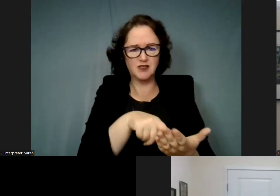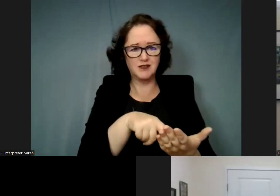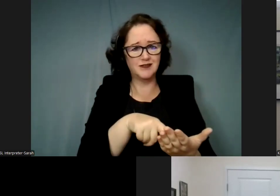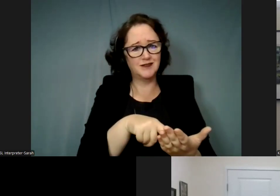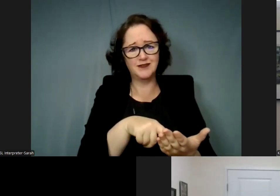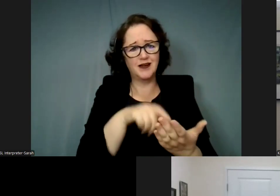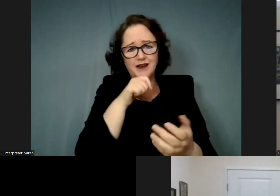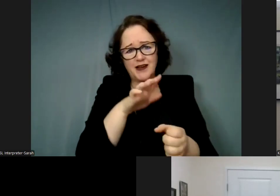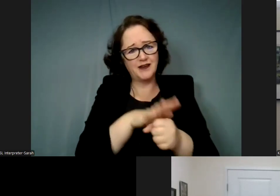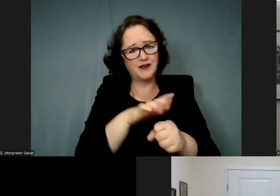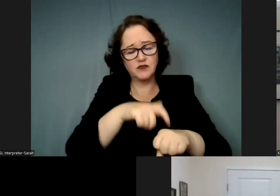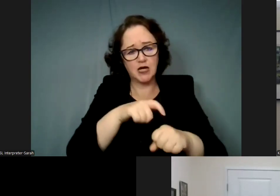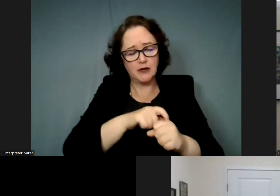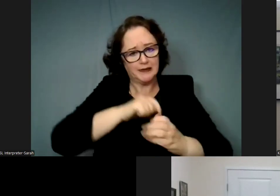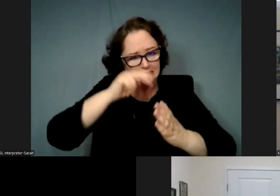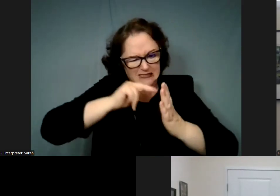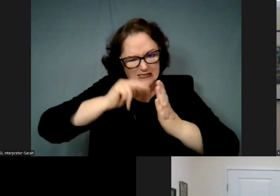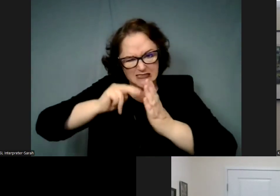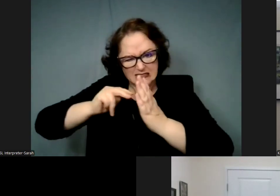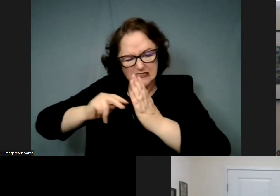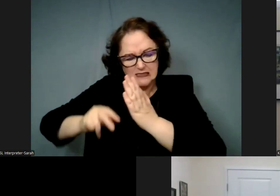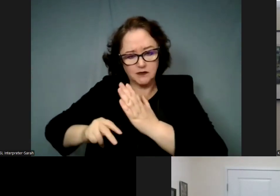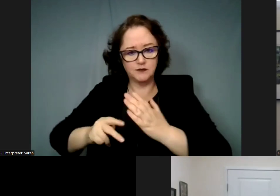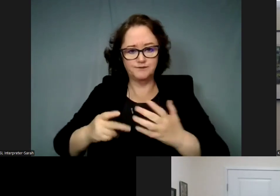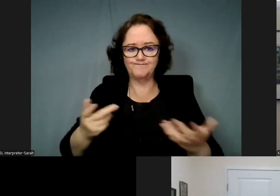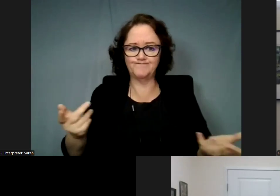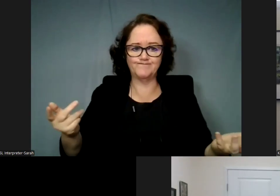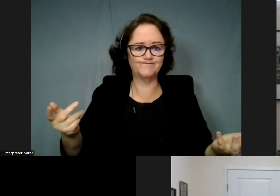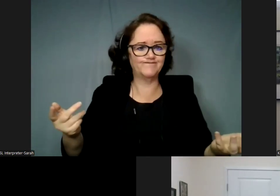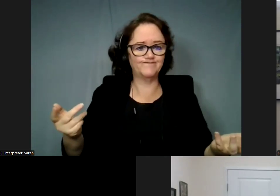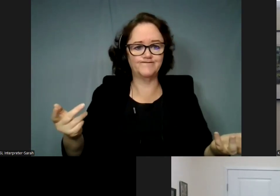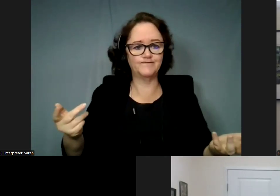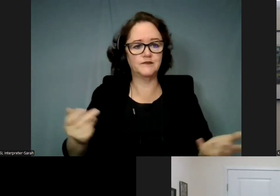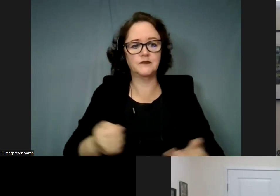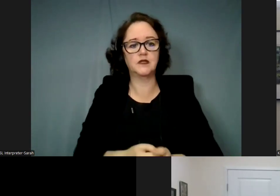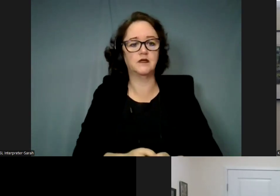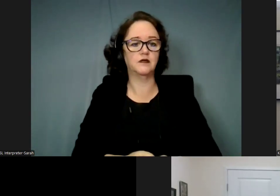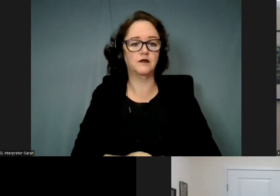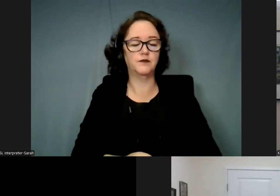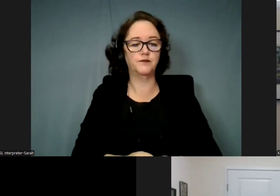so you know, you're just living your life. And that worked well